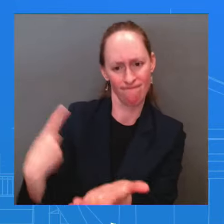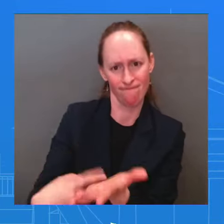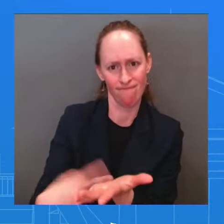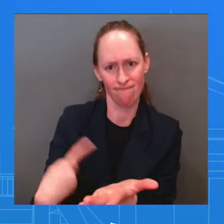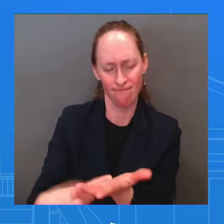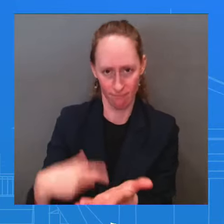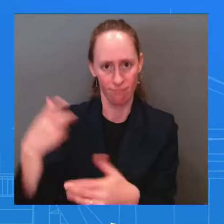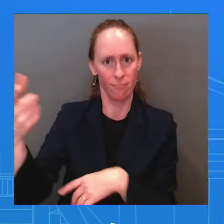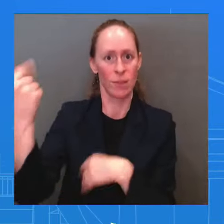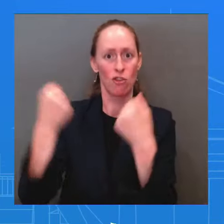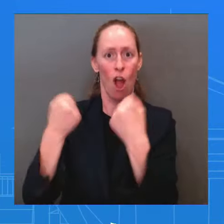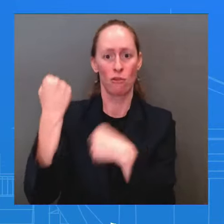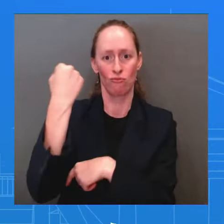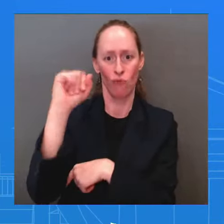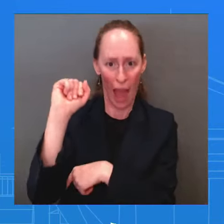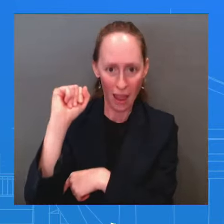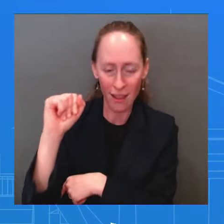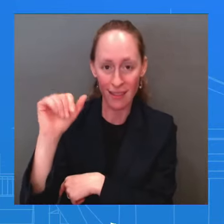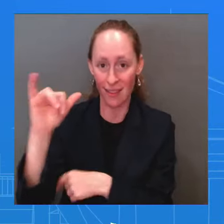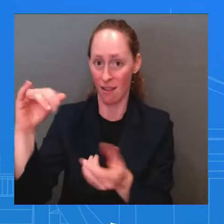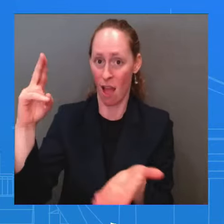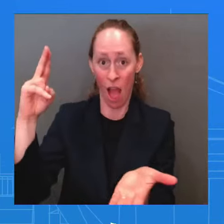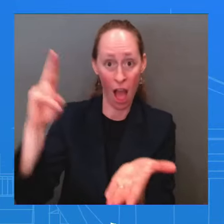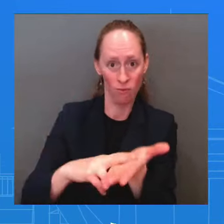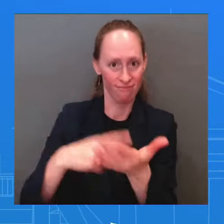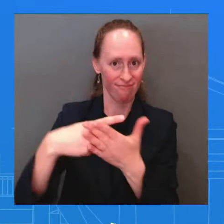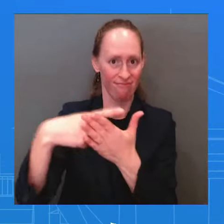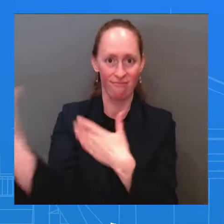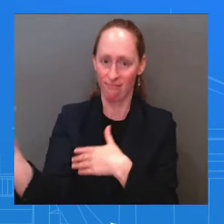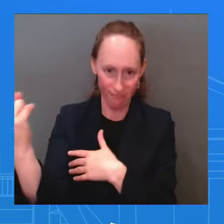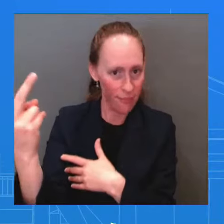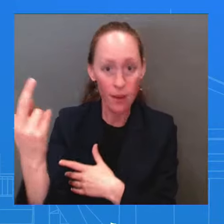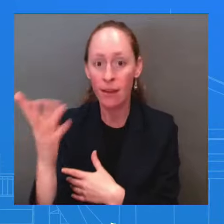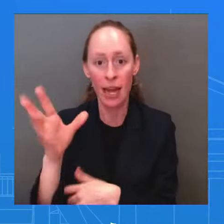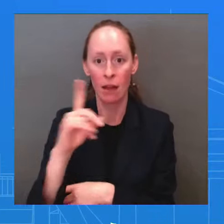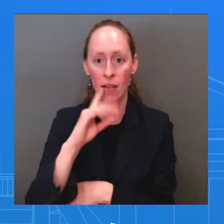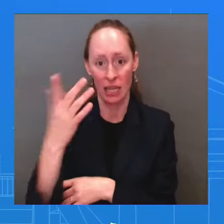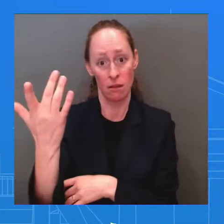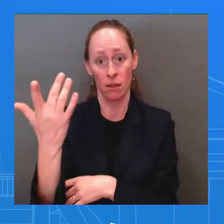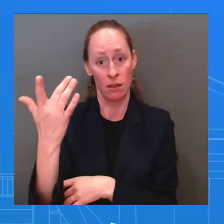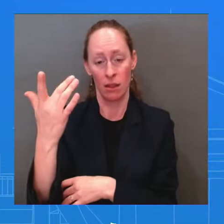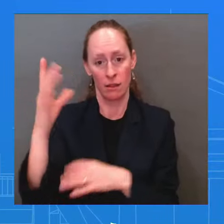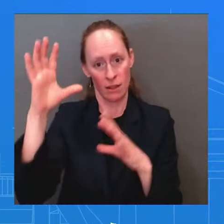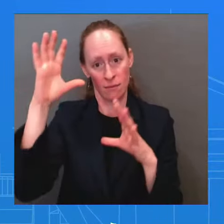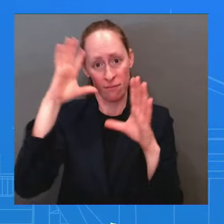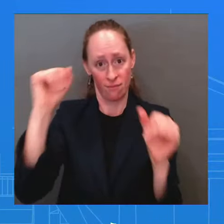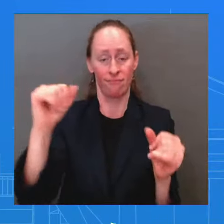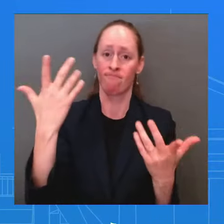partly a result of the President's forced transition to electric vehicles? Ms. Jean-Pierre: No. We don't believe that to be --